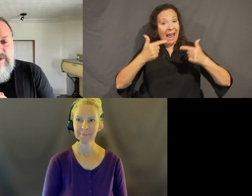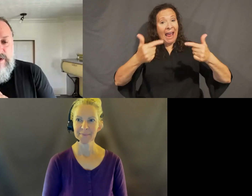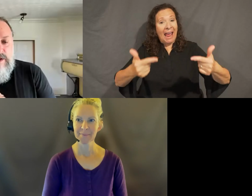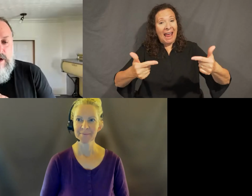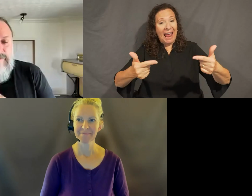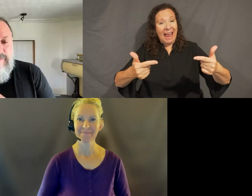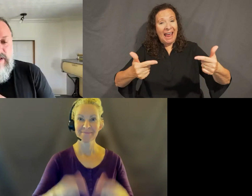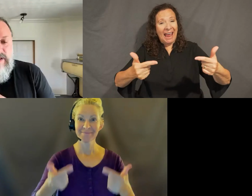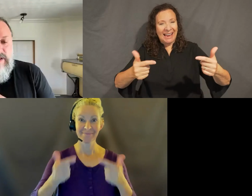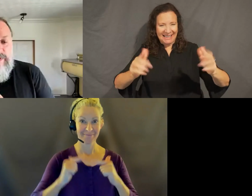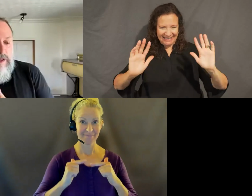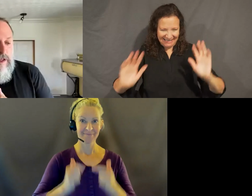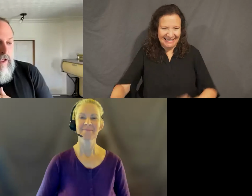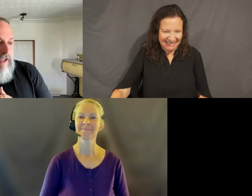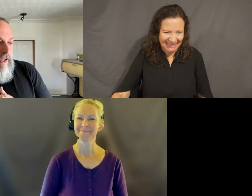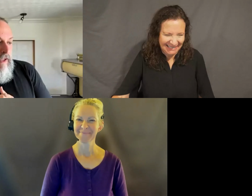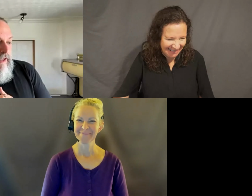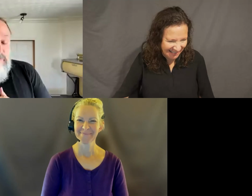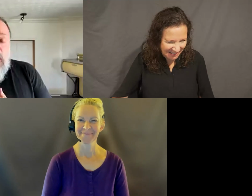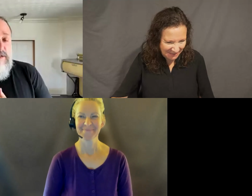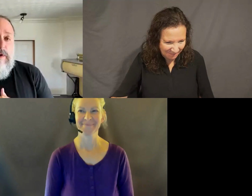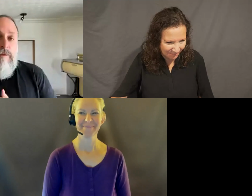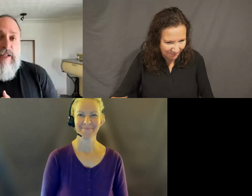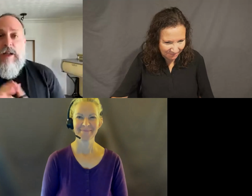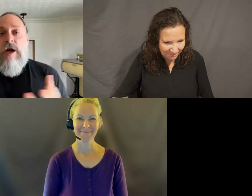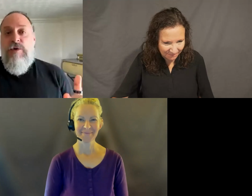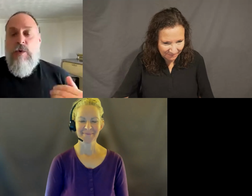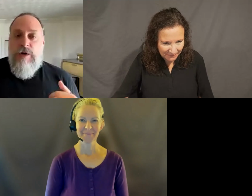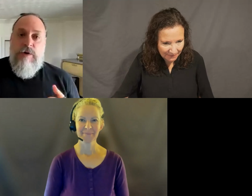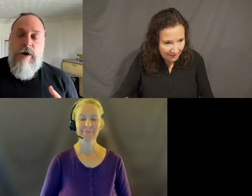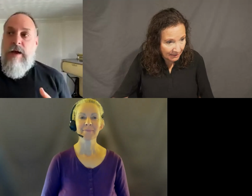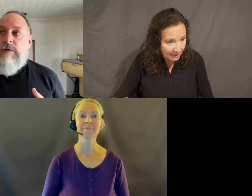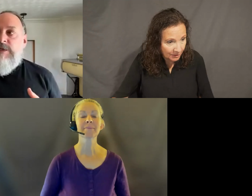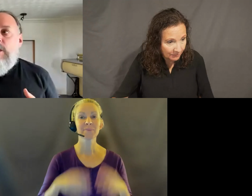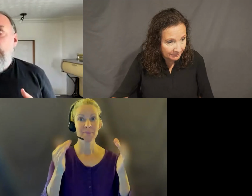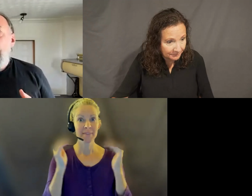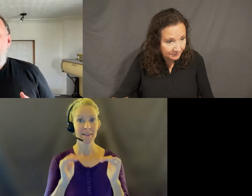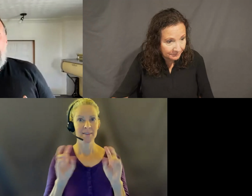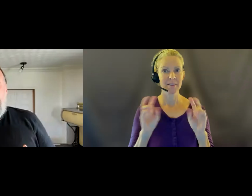Next thing on my list, it's possible a lot of you are wondering right now -- just how